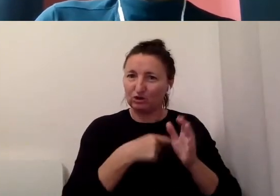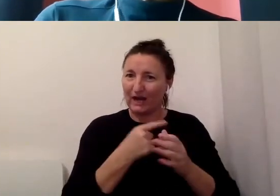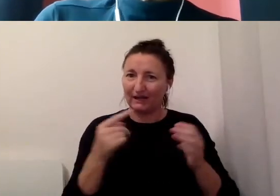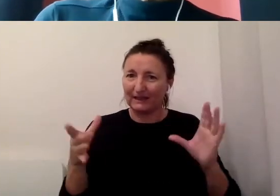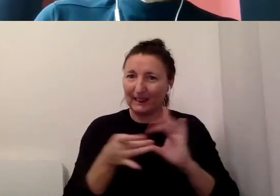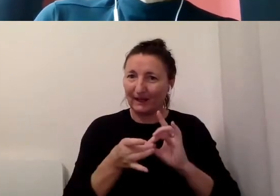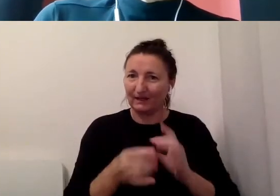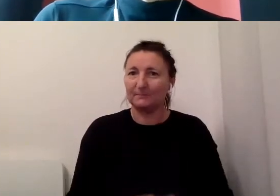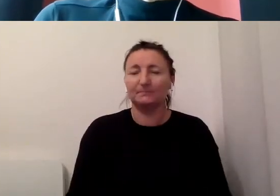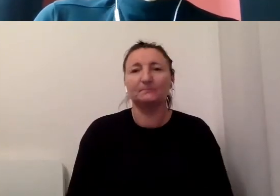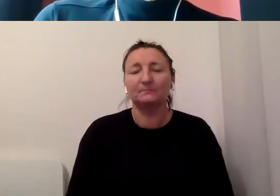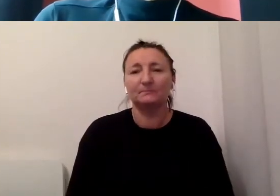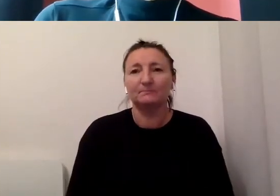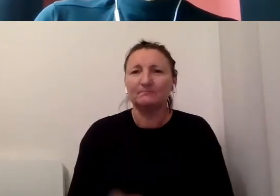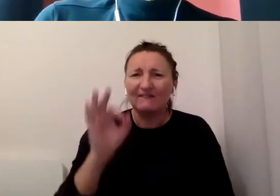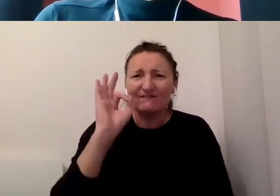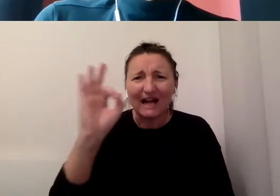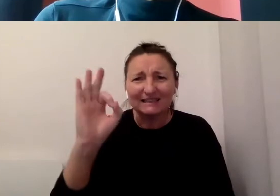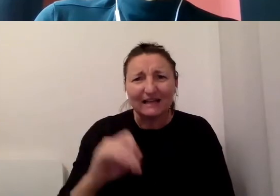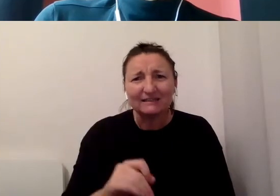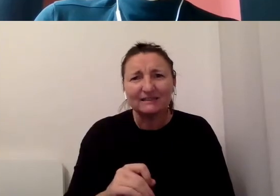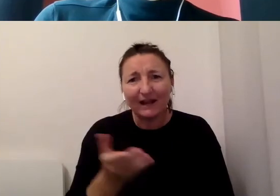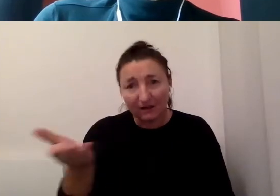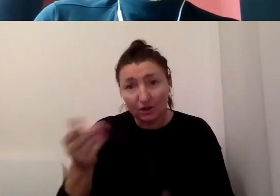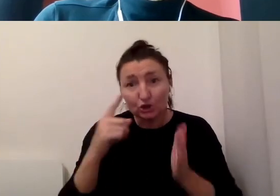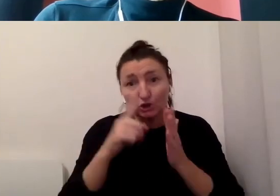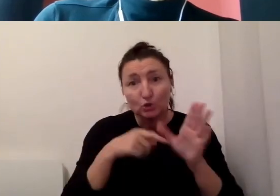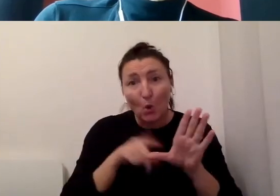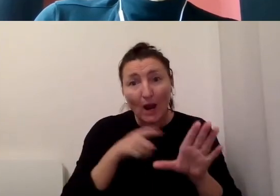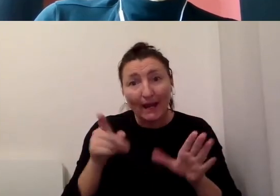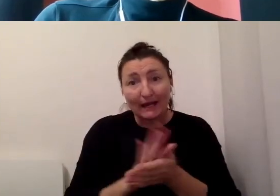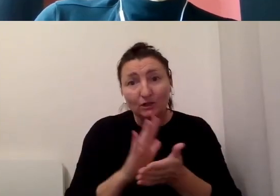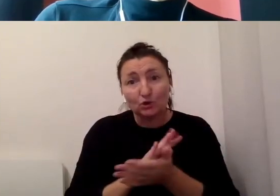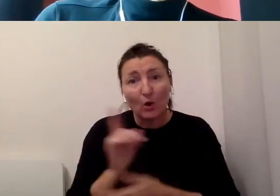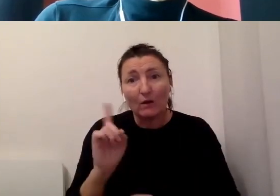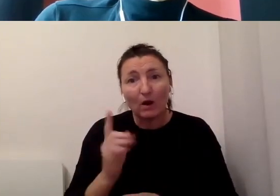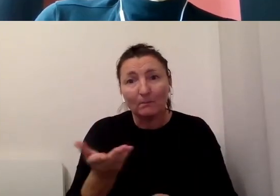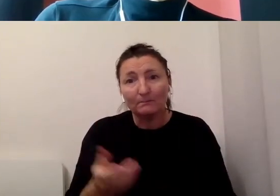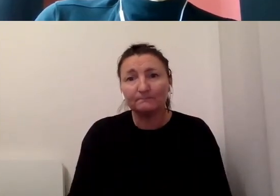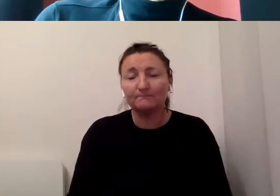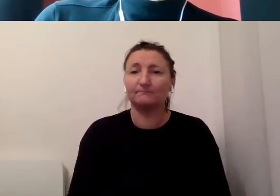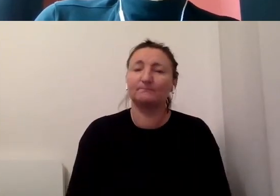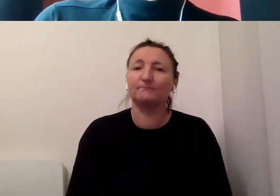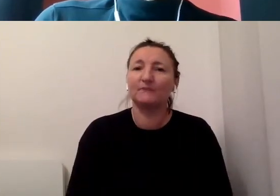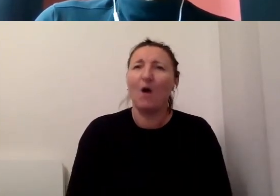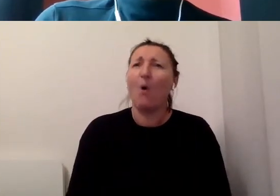Joy: Wow, there's a number of things that I've enjoyed but I think initially it